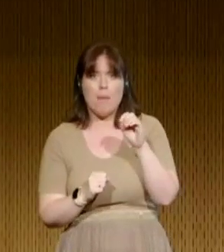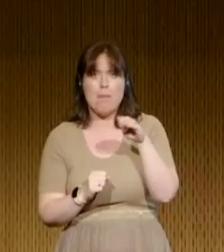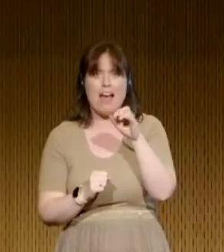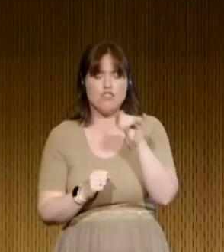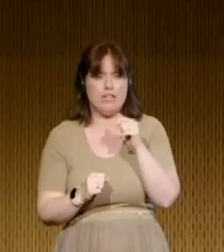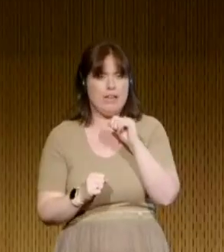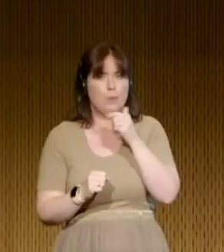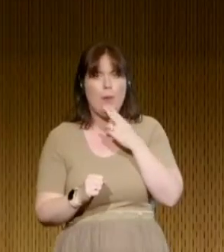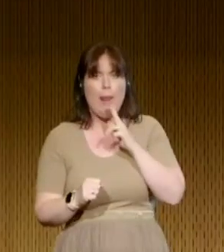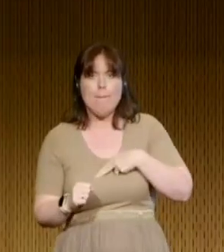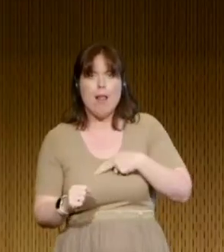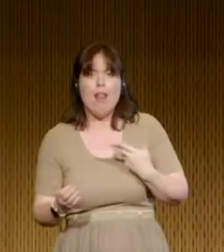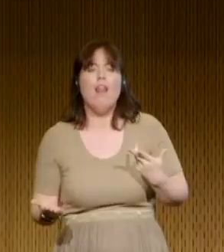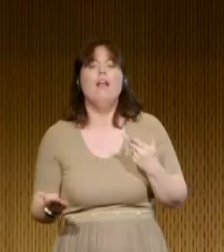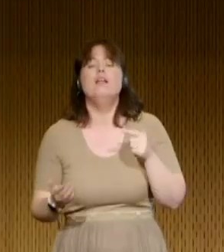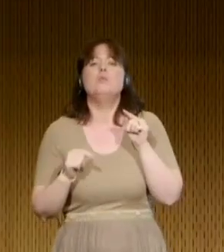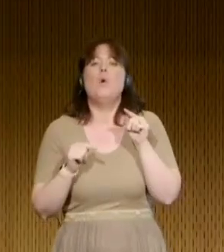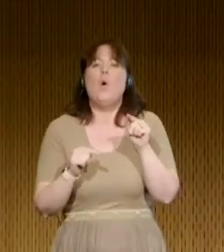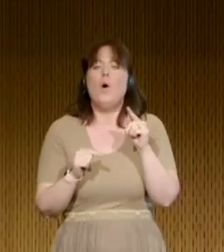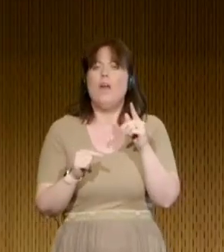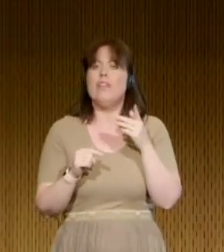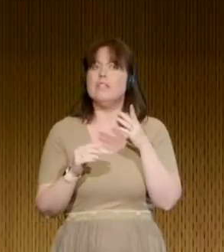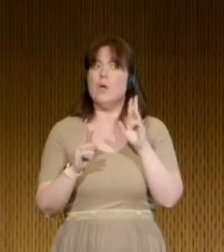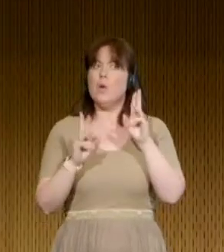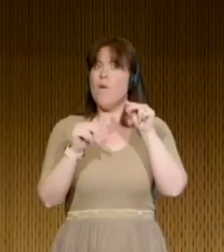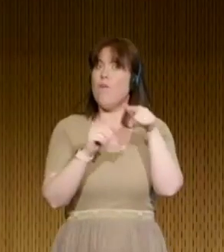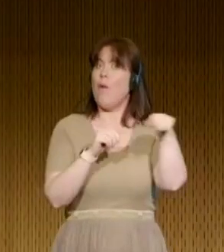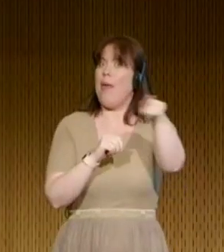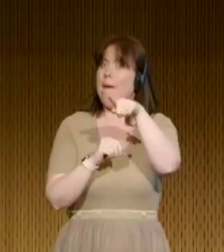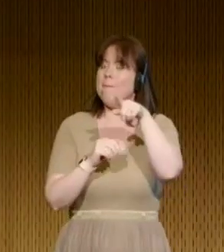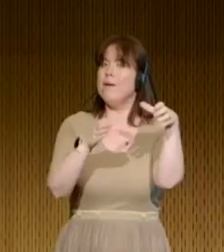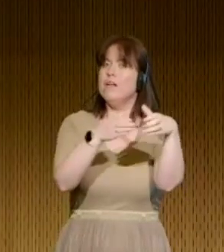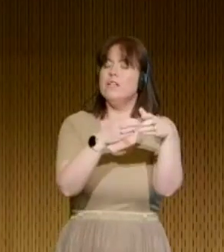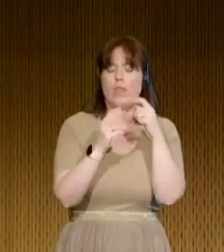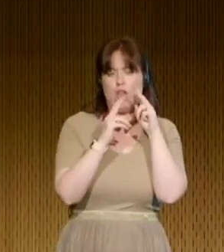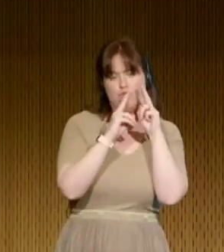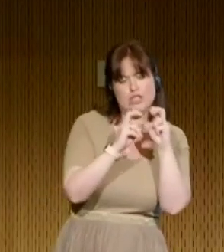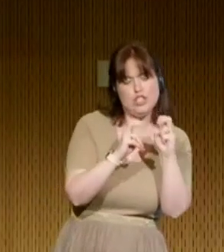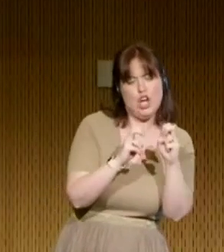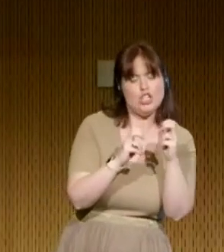student midwifery groups. So they go off then and research these areas and come back and speak